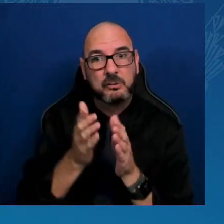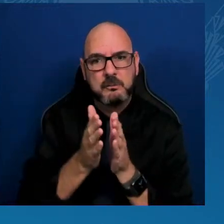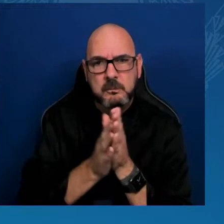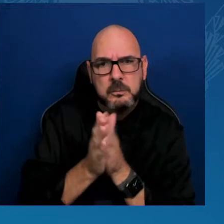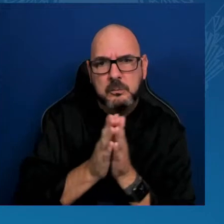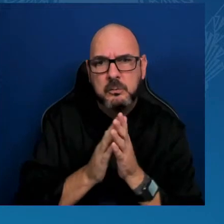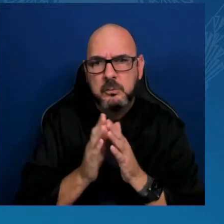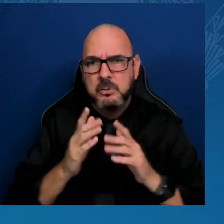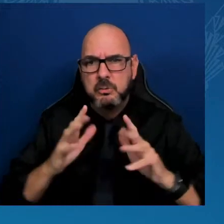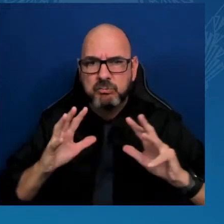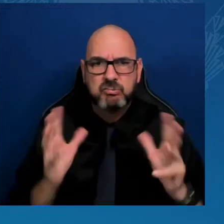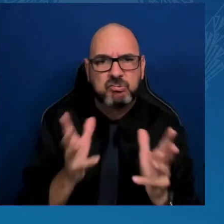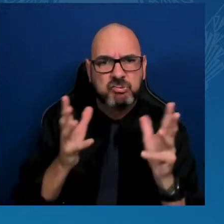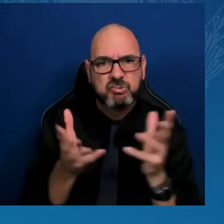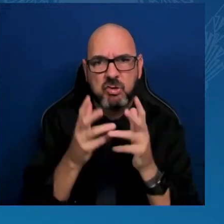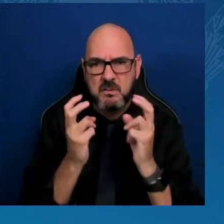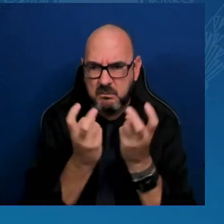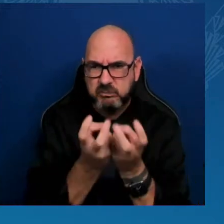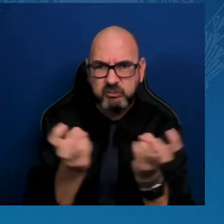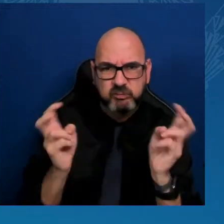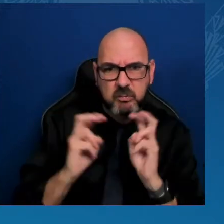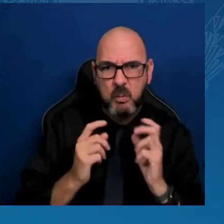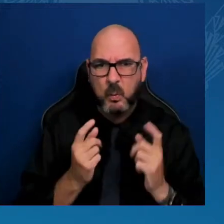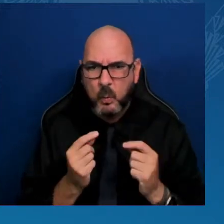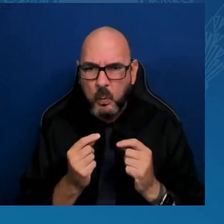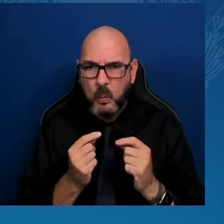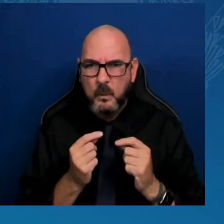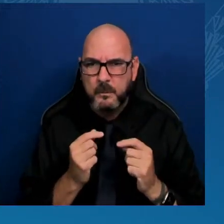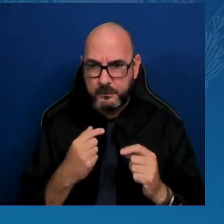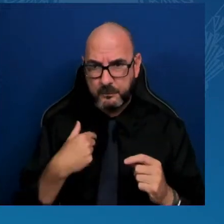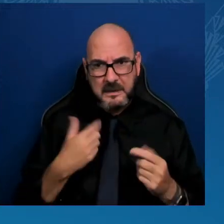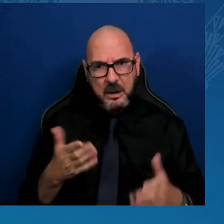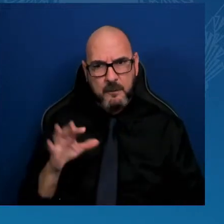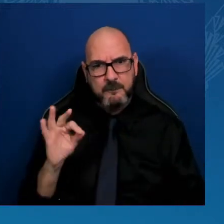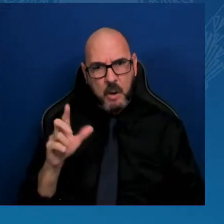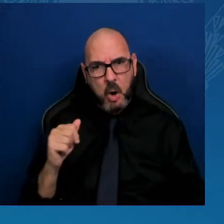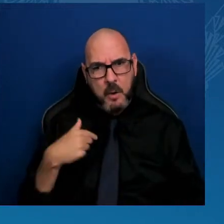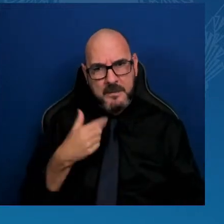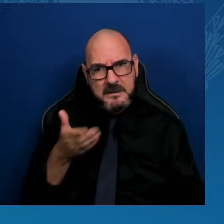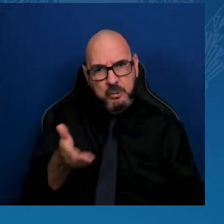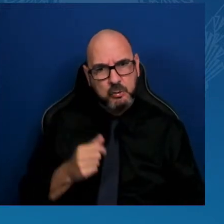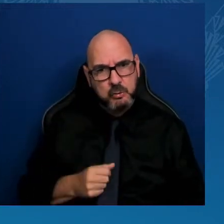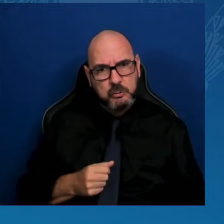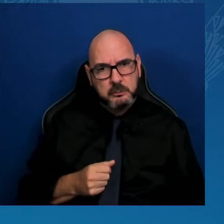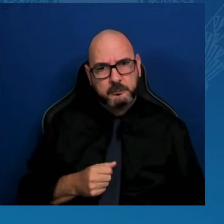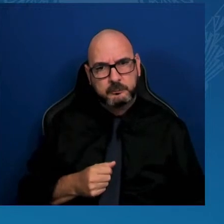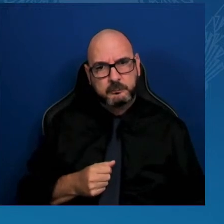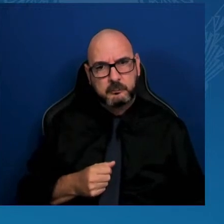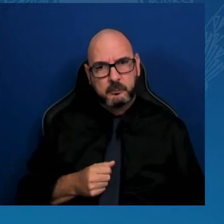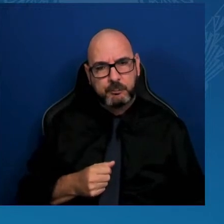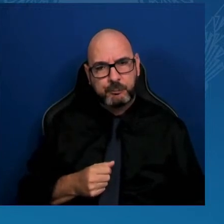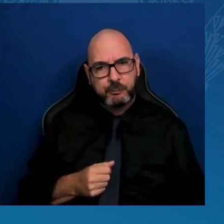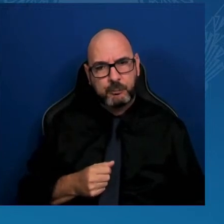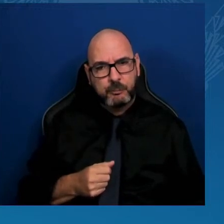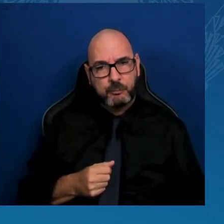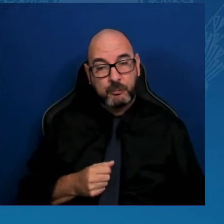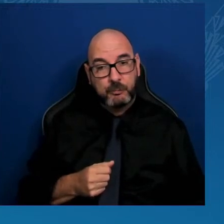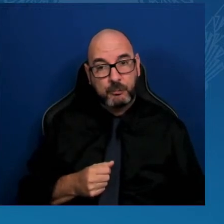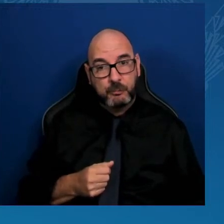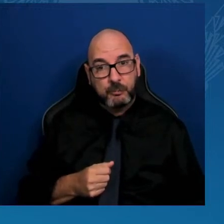Well, I'm here in Florida. And I will tell you, there is no roundtable,